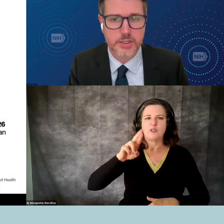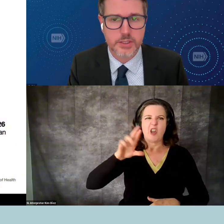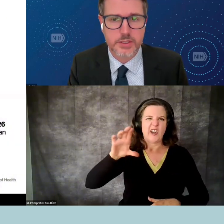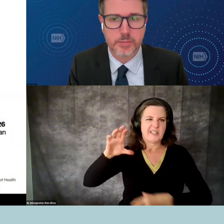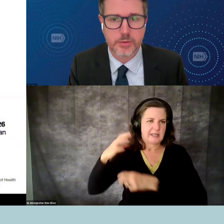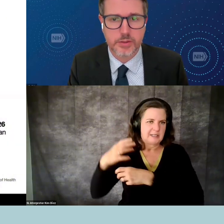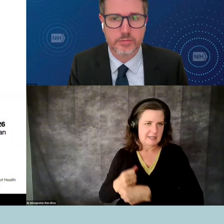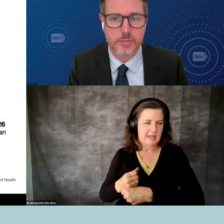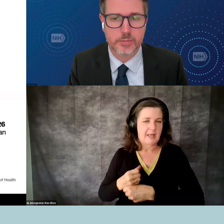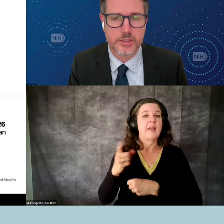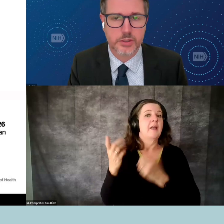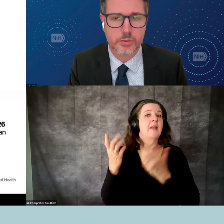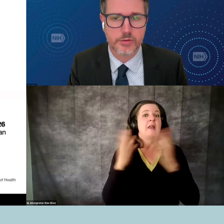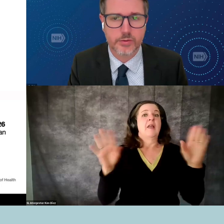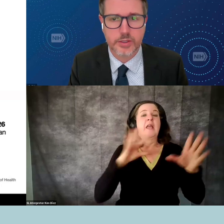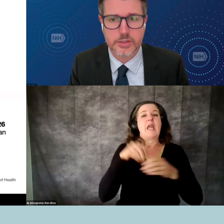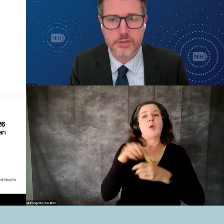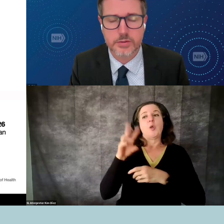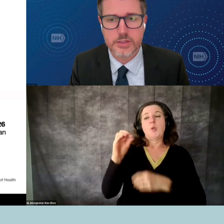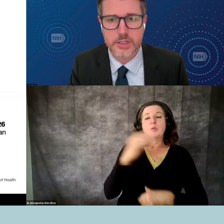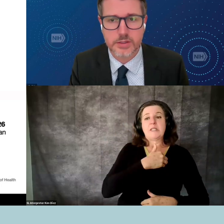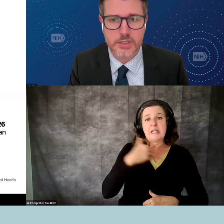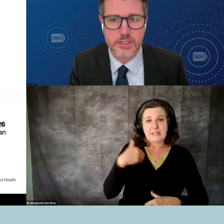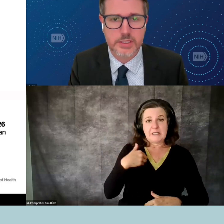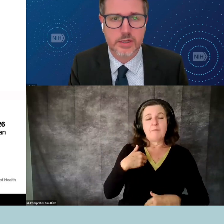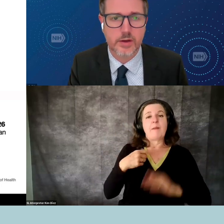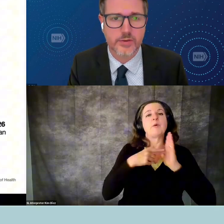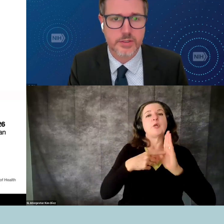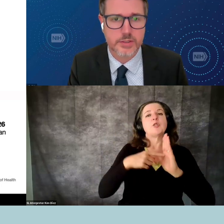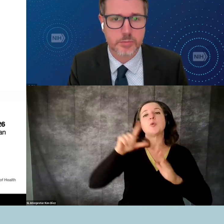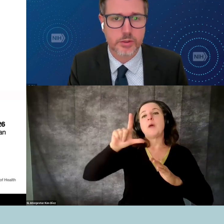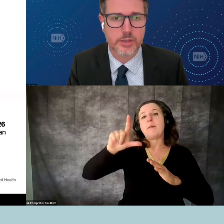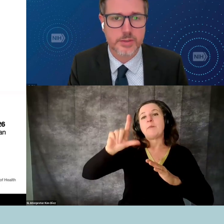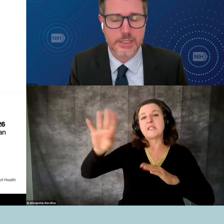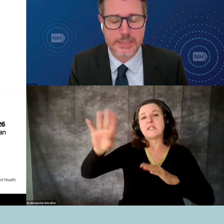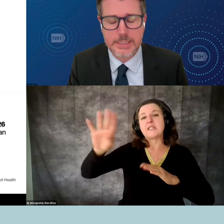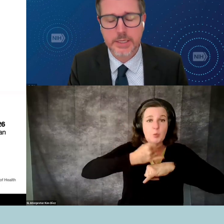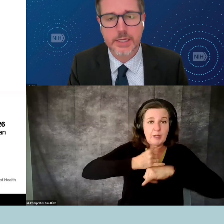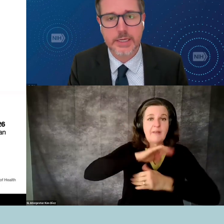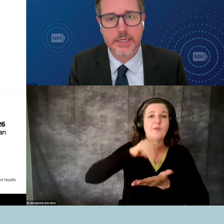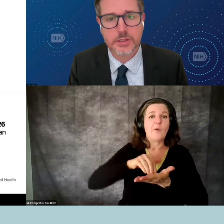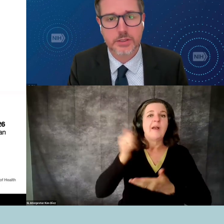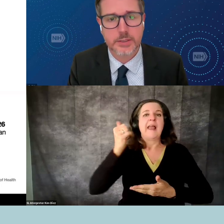over 60 members representing 24 institutes and centers and 18 offices and programs at NIH.